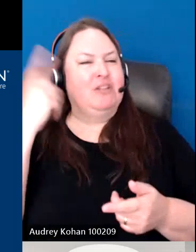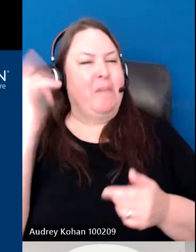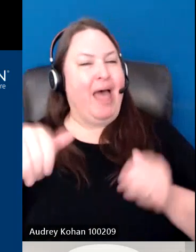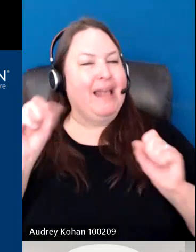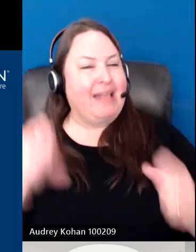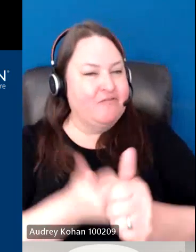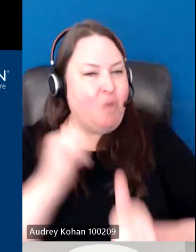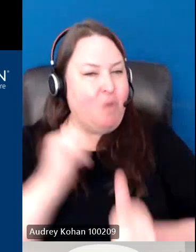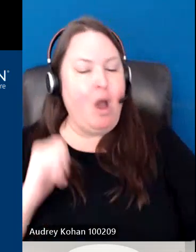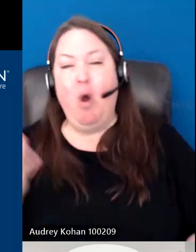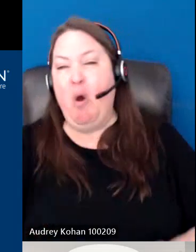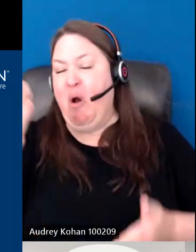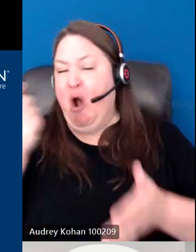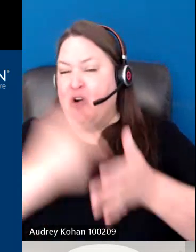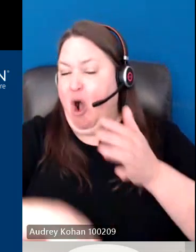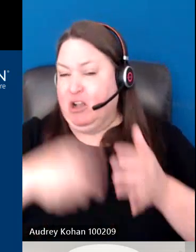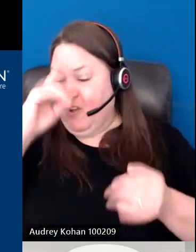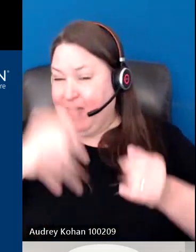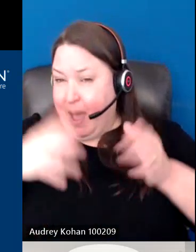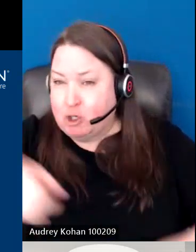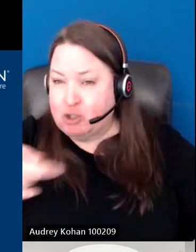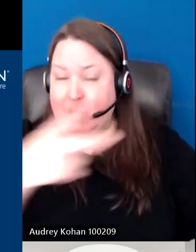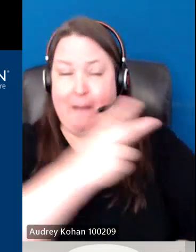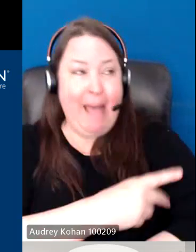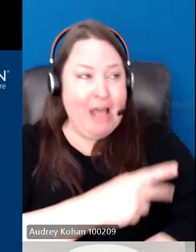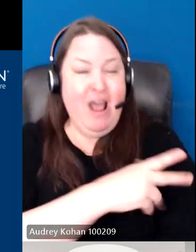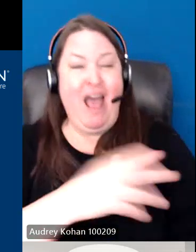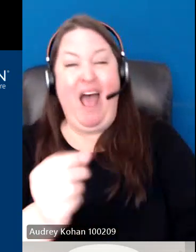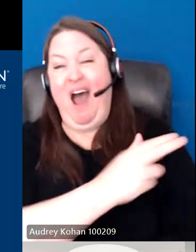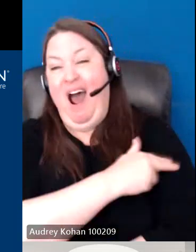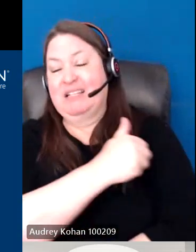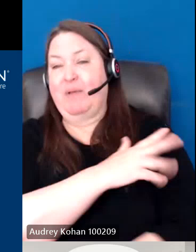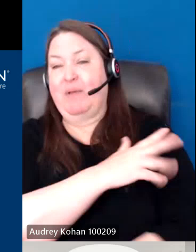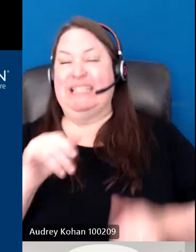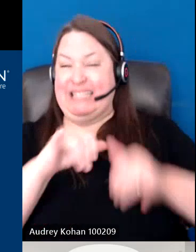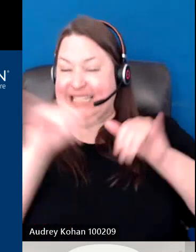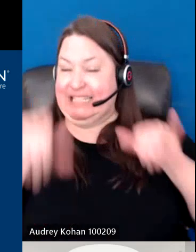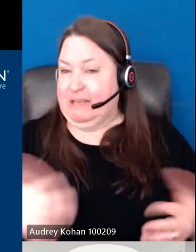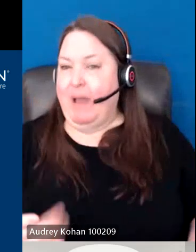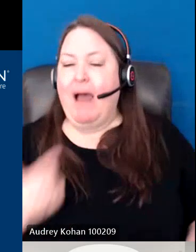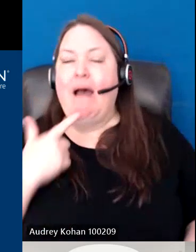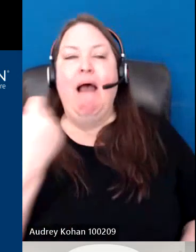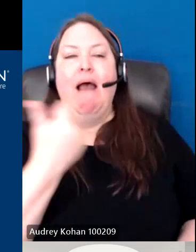is tremendous both for the person the patient and for the hospital system uh any intake forms like